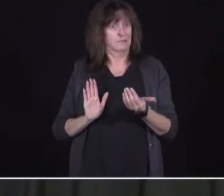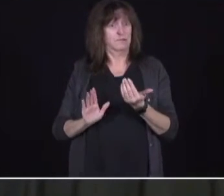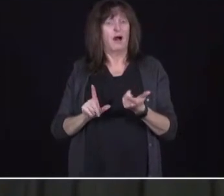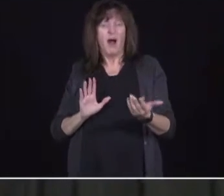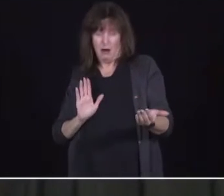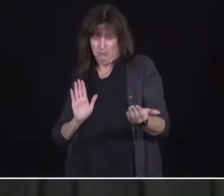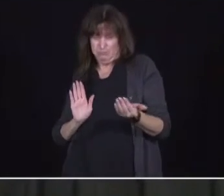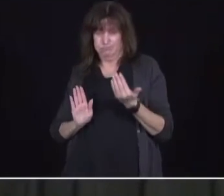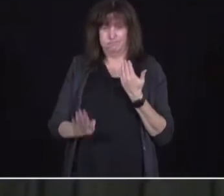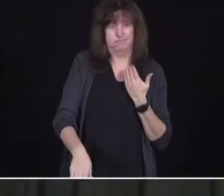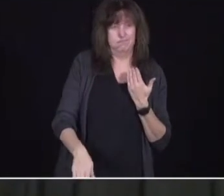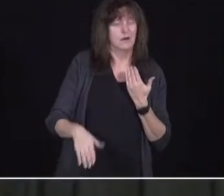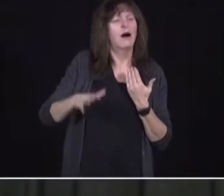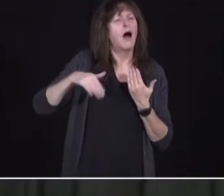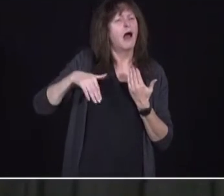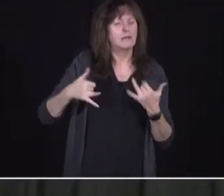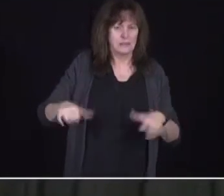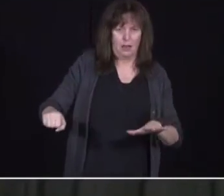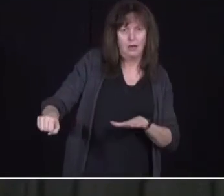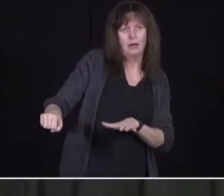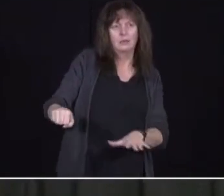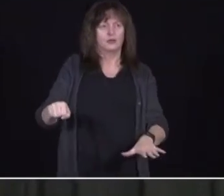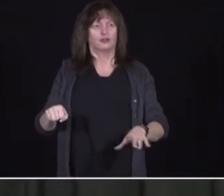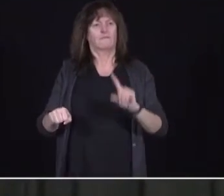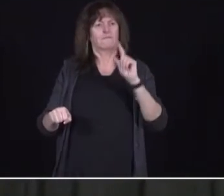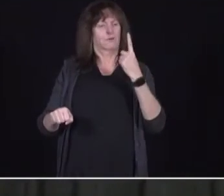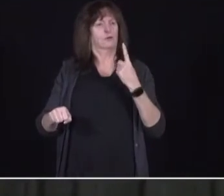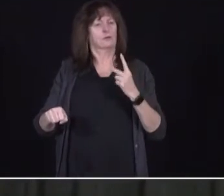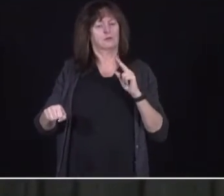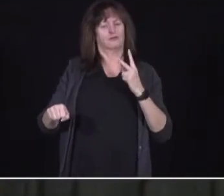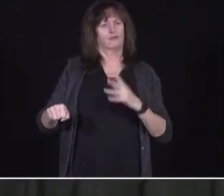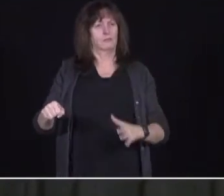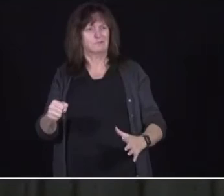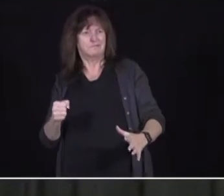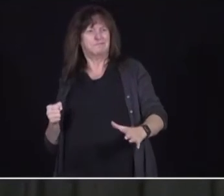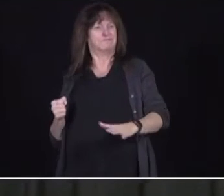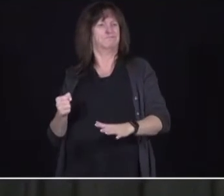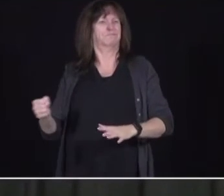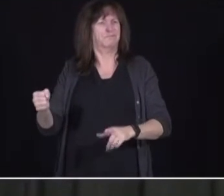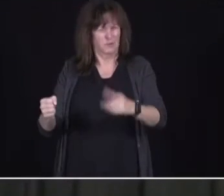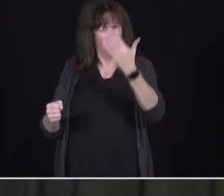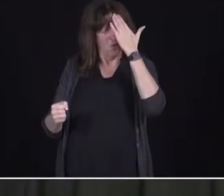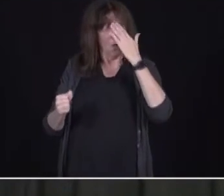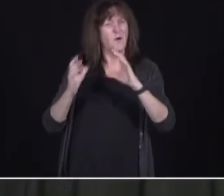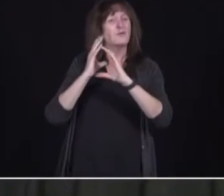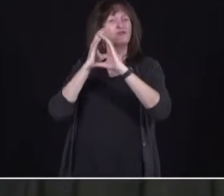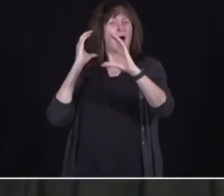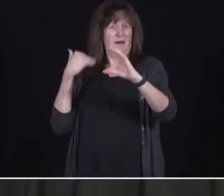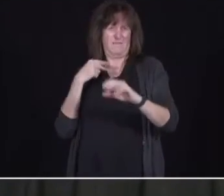And we haven't put it out of accelerator and we are only in second gear. We have 24 gears to go.